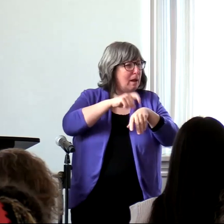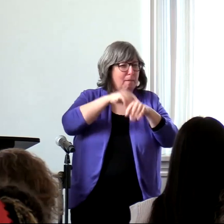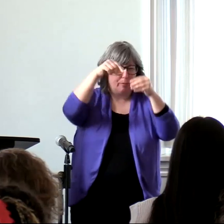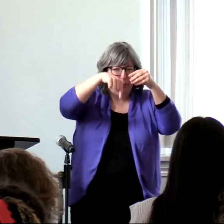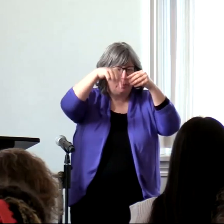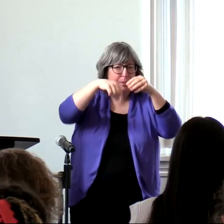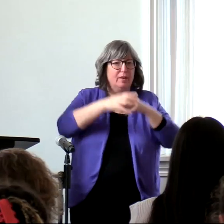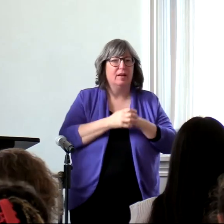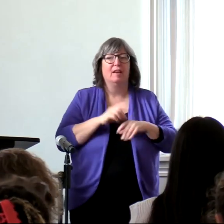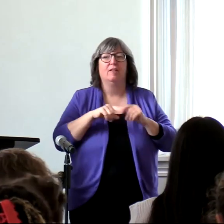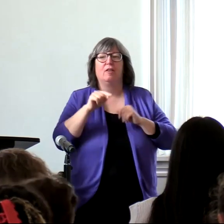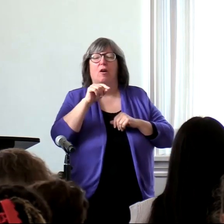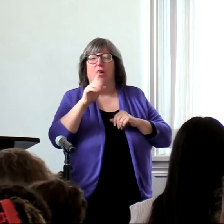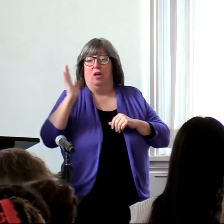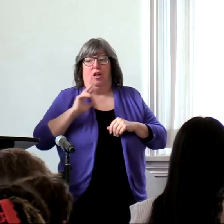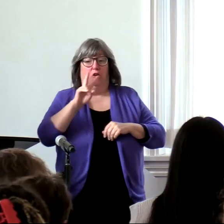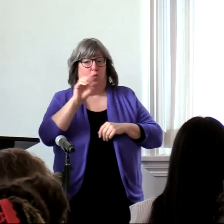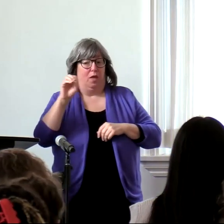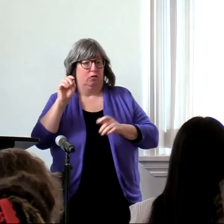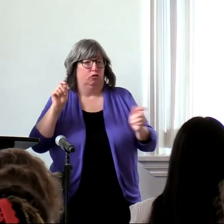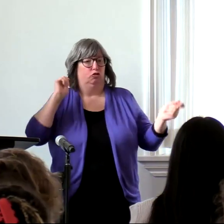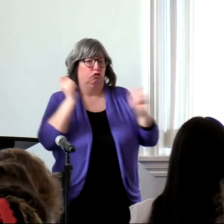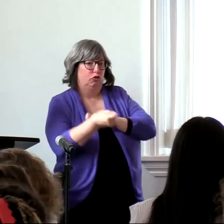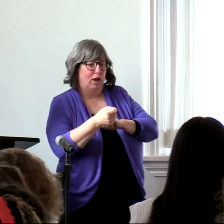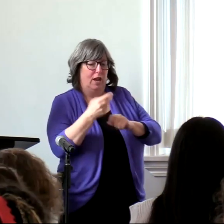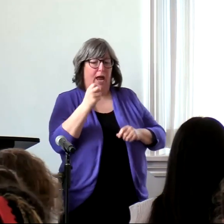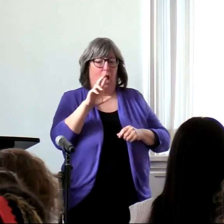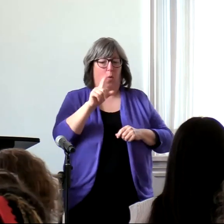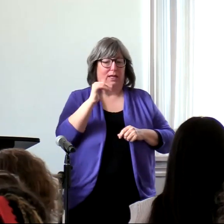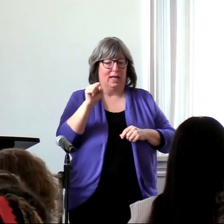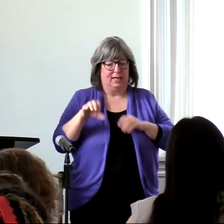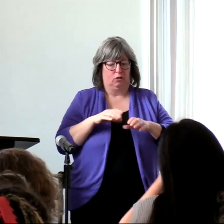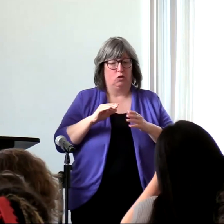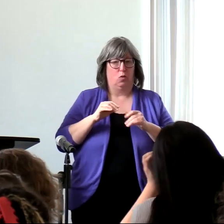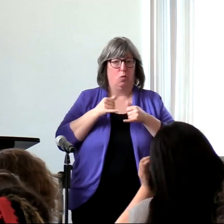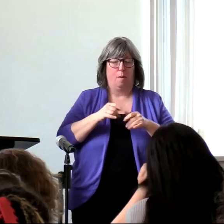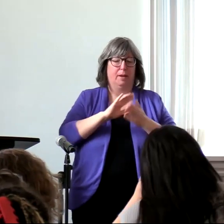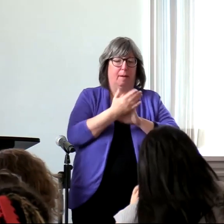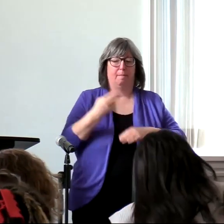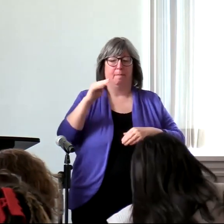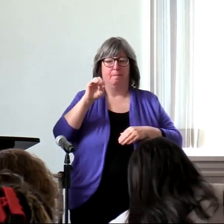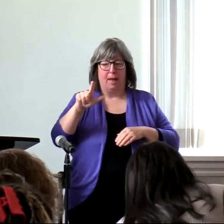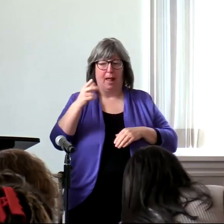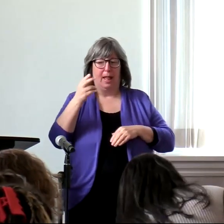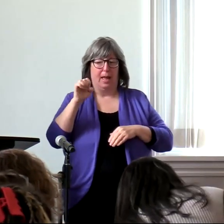In 2000, the name of the awards was changed from the Hourglass Action Awards to the Mel Hebb Hourglass Action Awards.